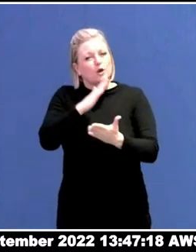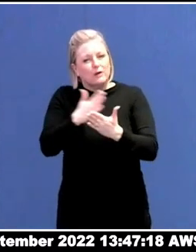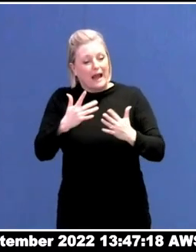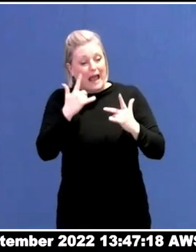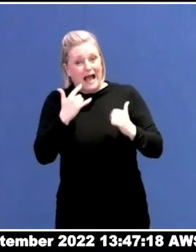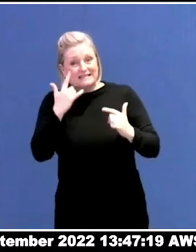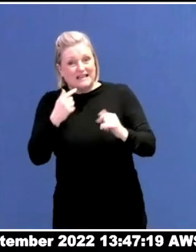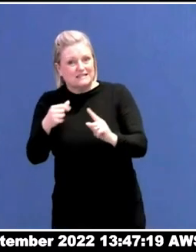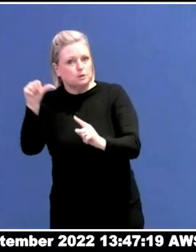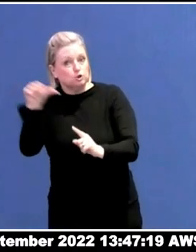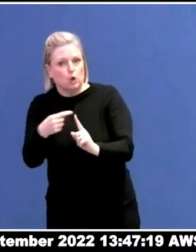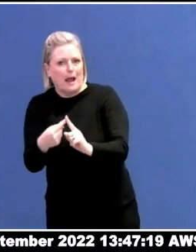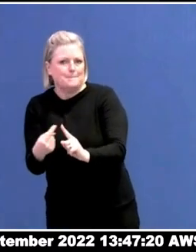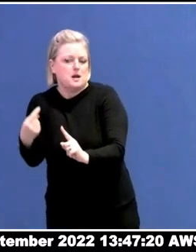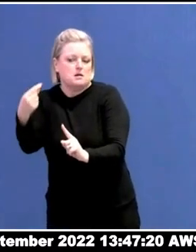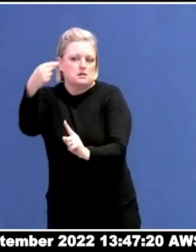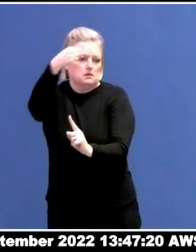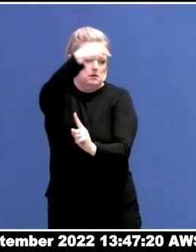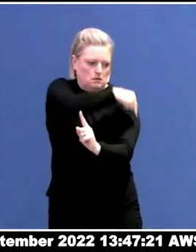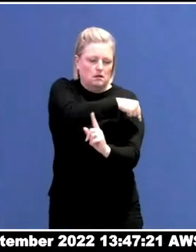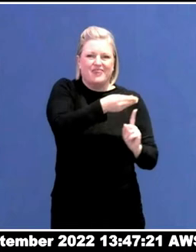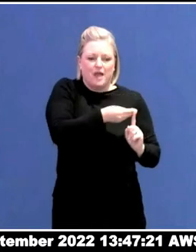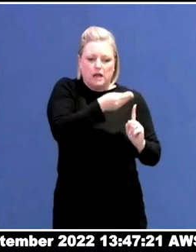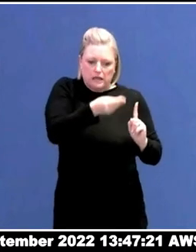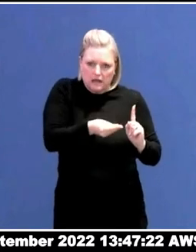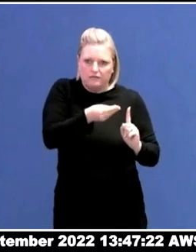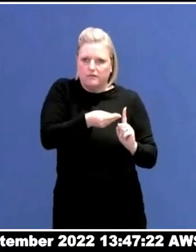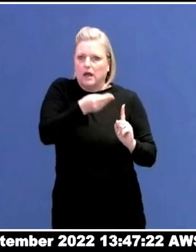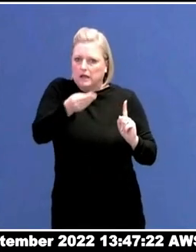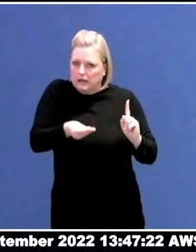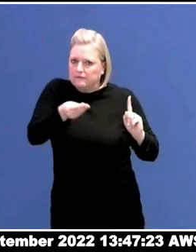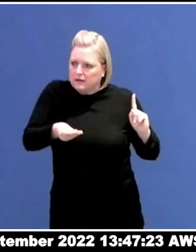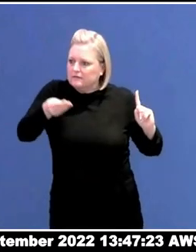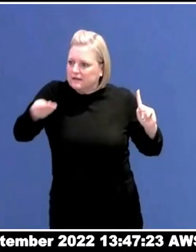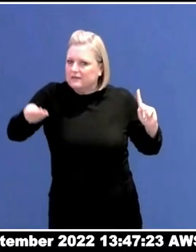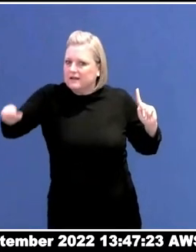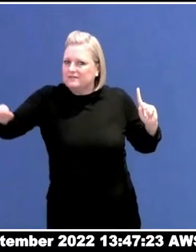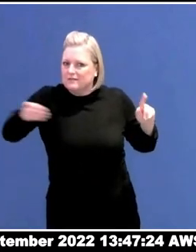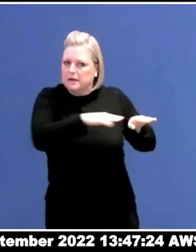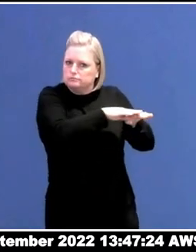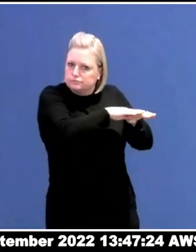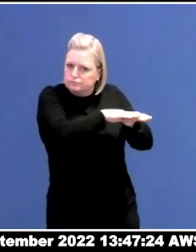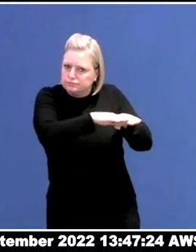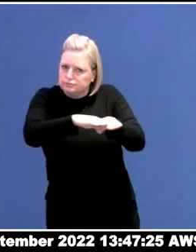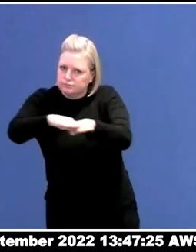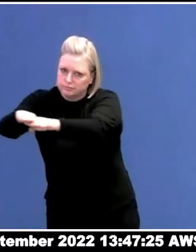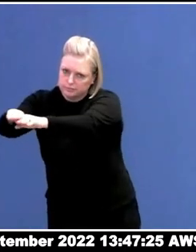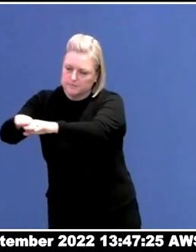What we see, it is very siloed and ad hoc, and the prison system starts from scratch